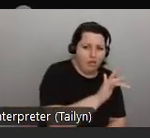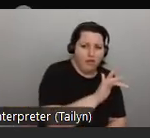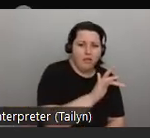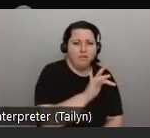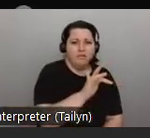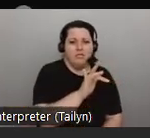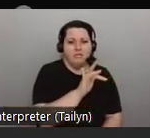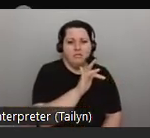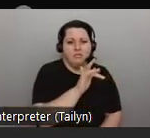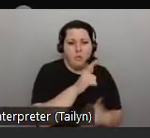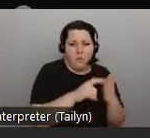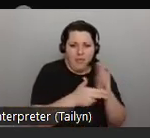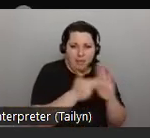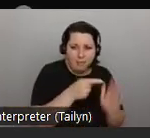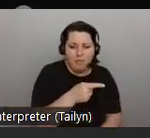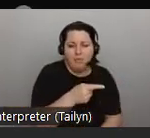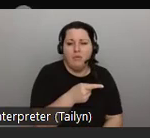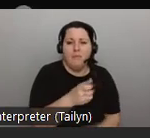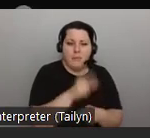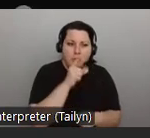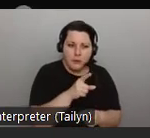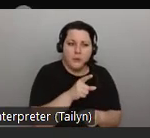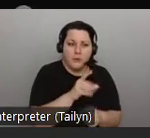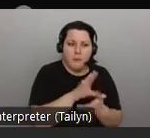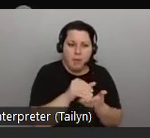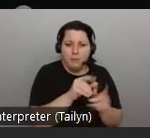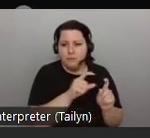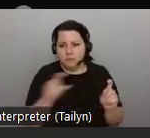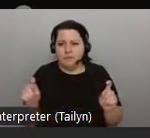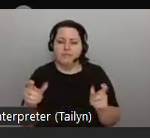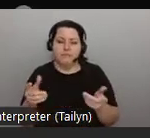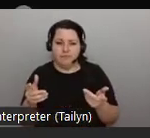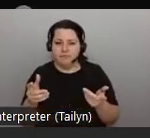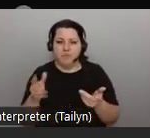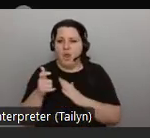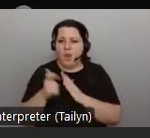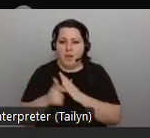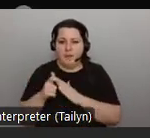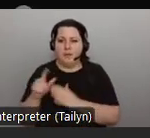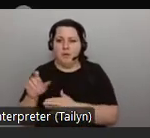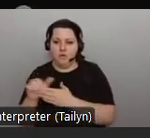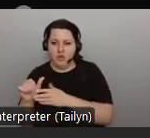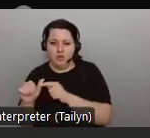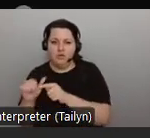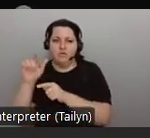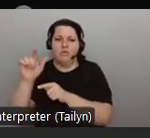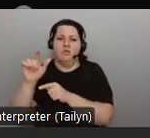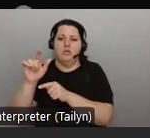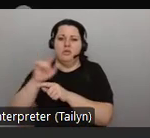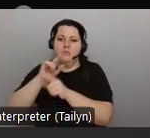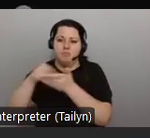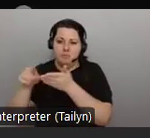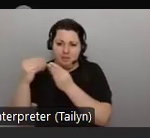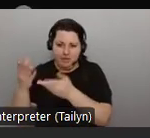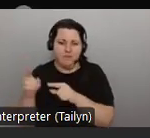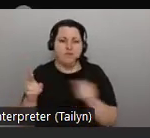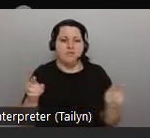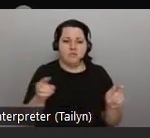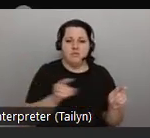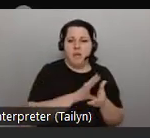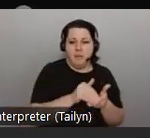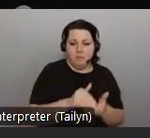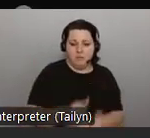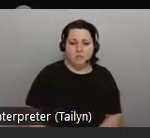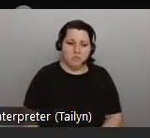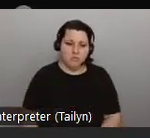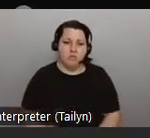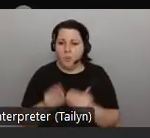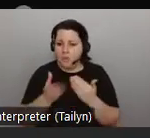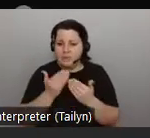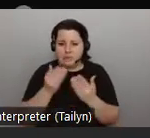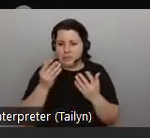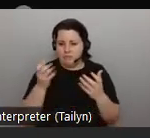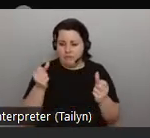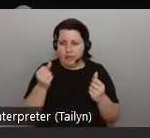find $100 and then go up to make sure they are in the, "payment given," column, come back down, go to the left to